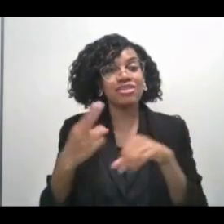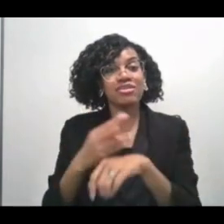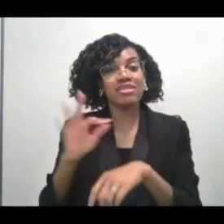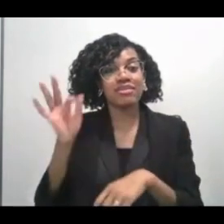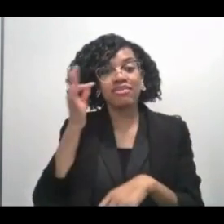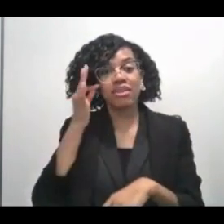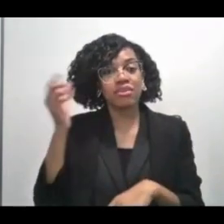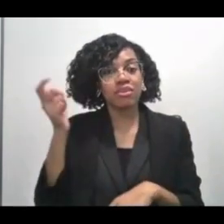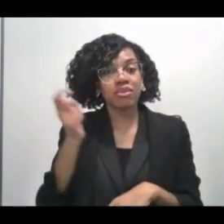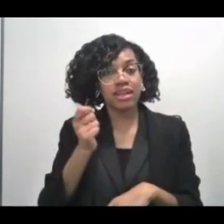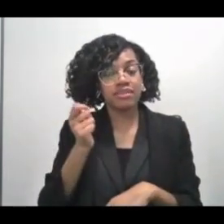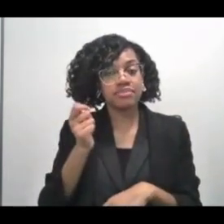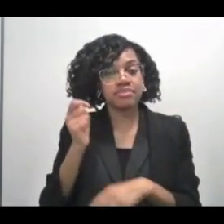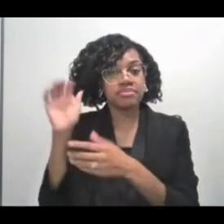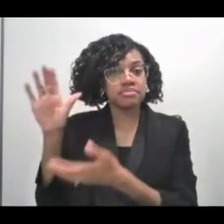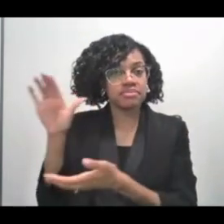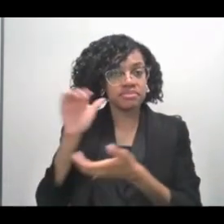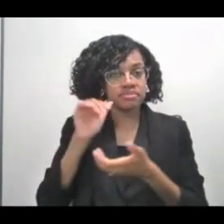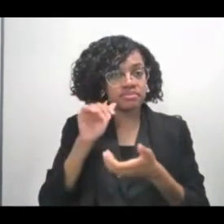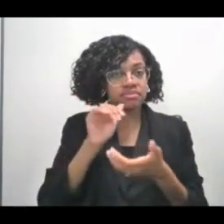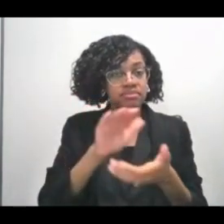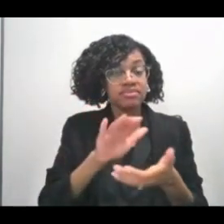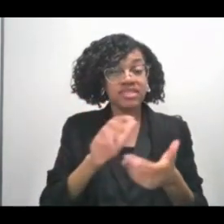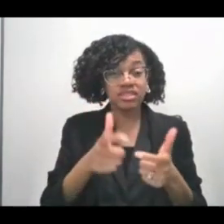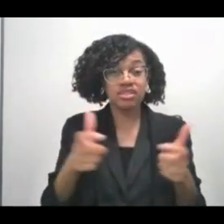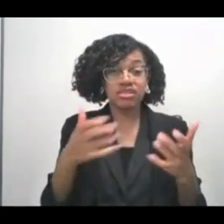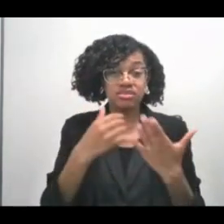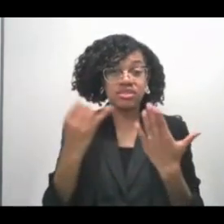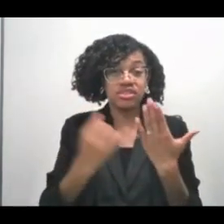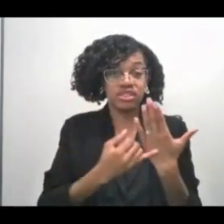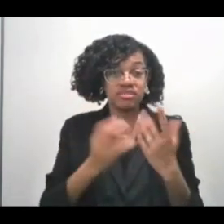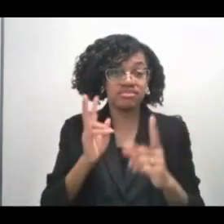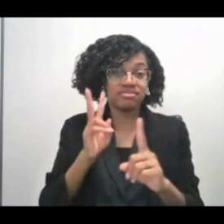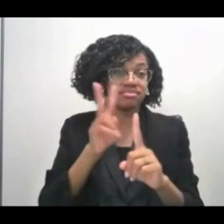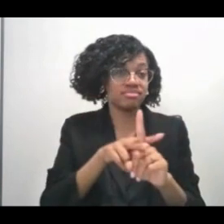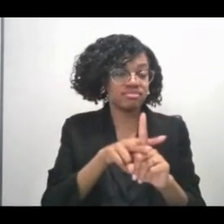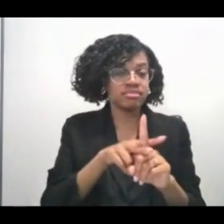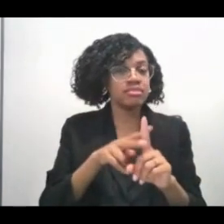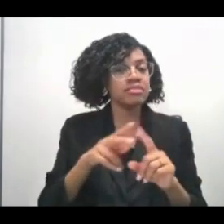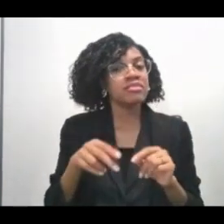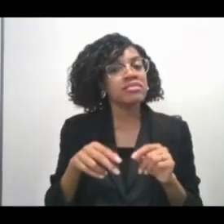project, and might necessitate pretty widespread training